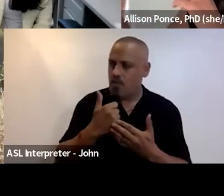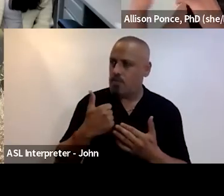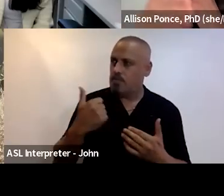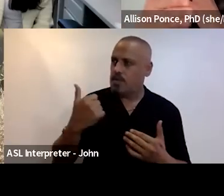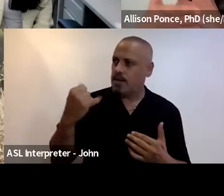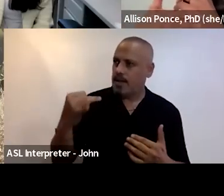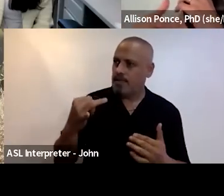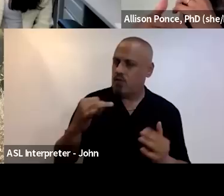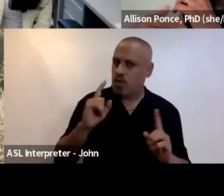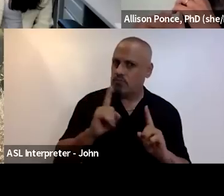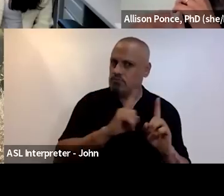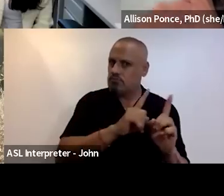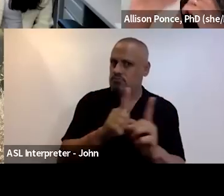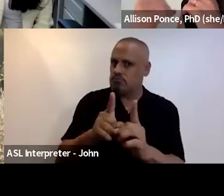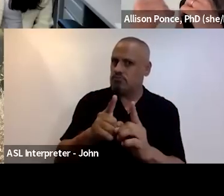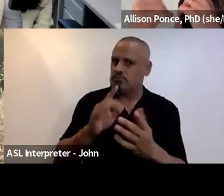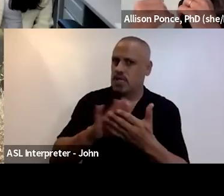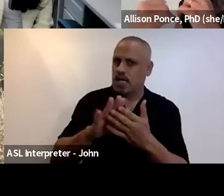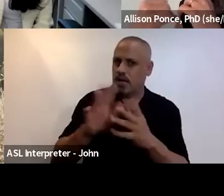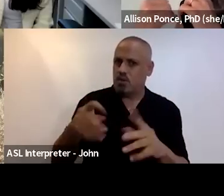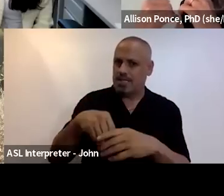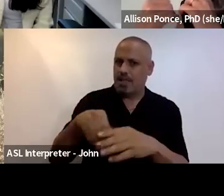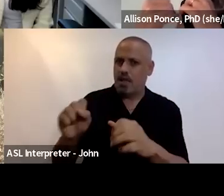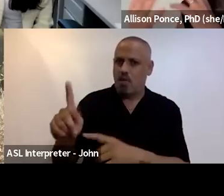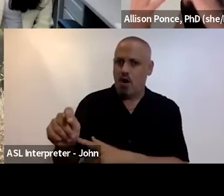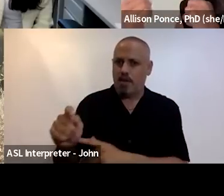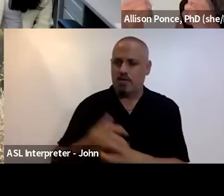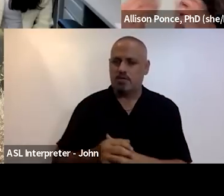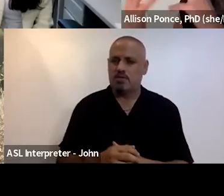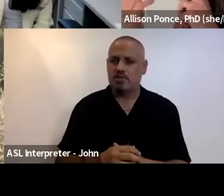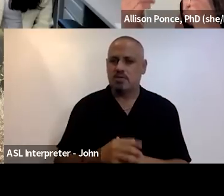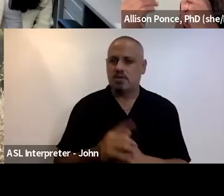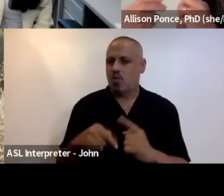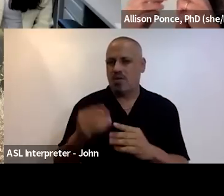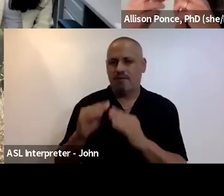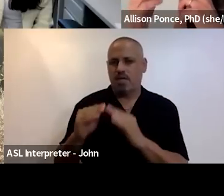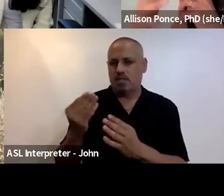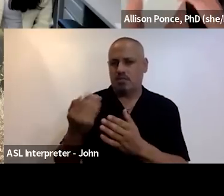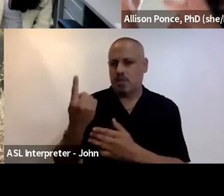you could accompany the maintenance person to my apartment when they're fixing whatever it is."